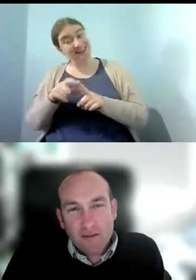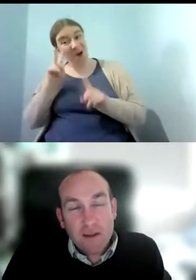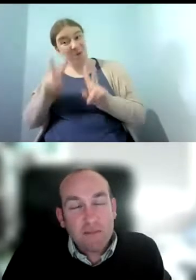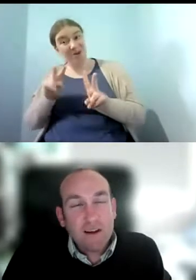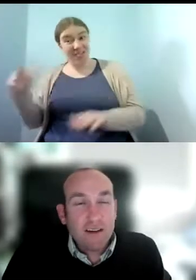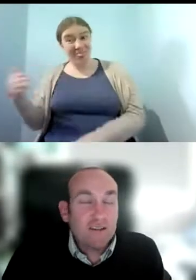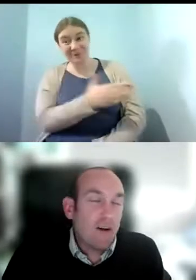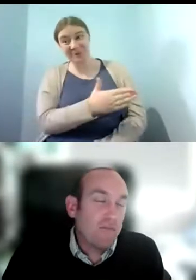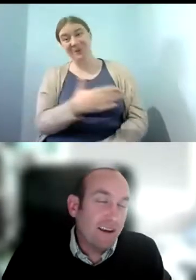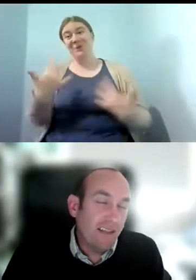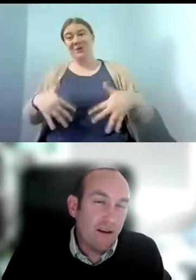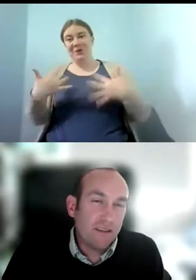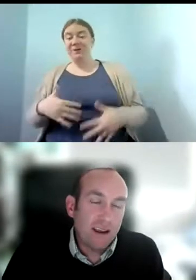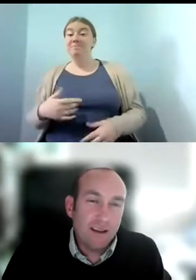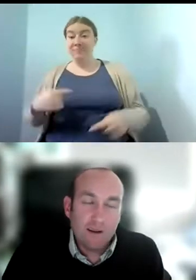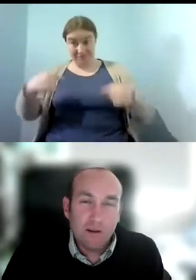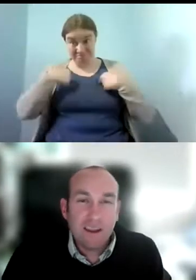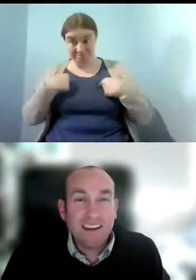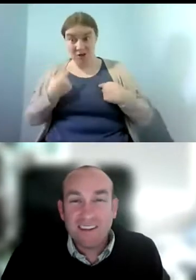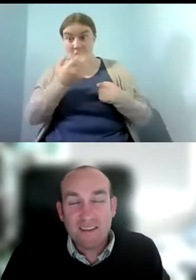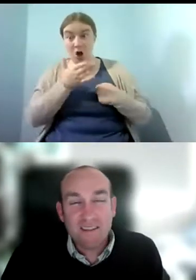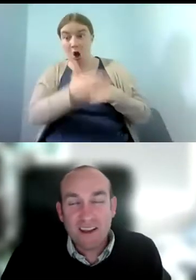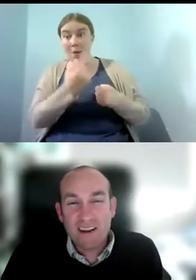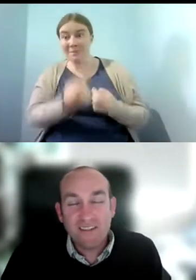me personally every time i've been in there i've seen a little dace i don't think i've ever